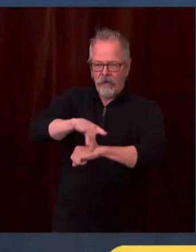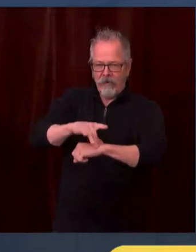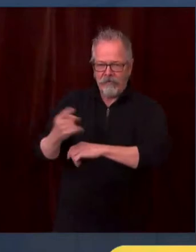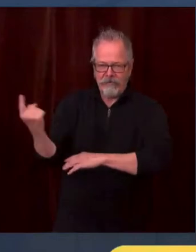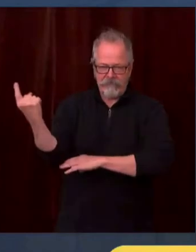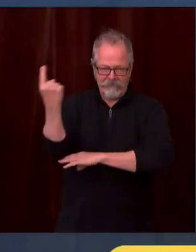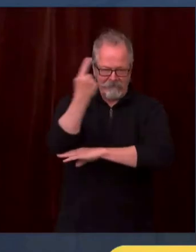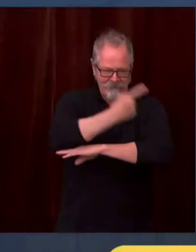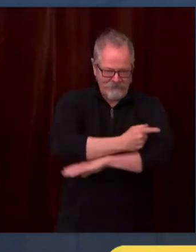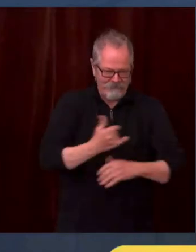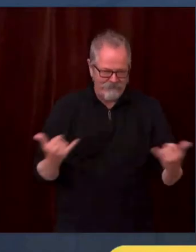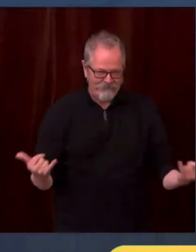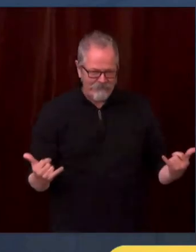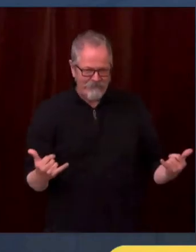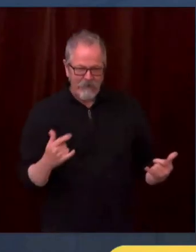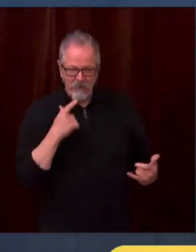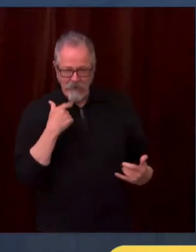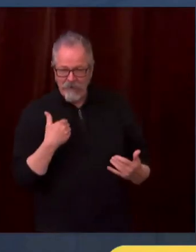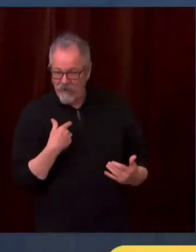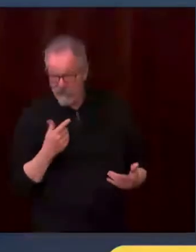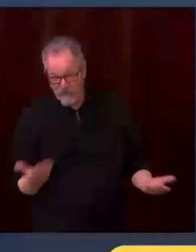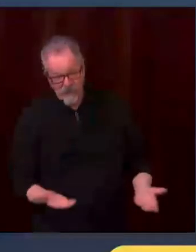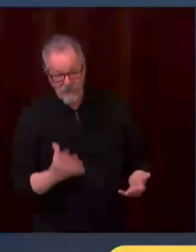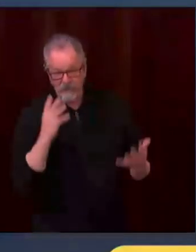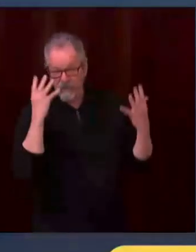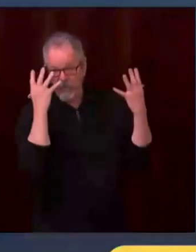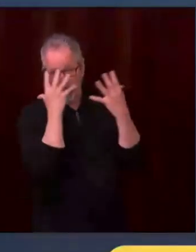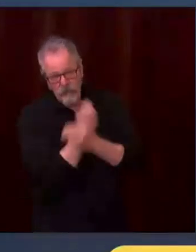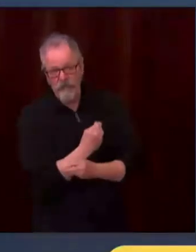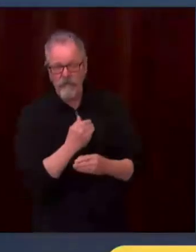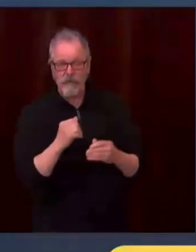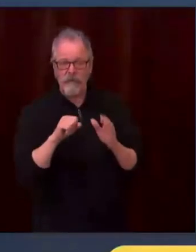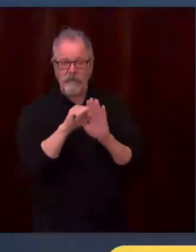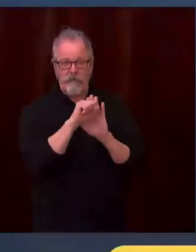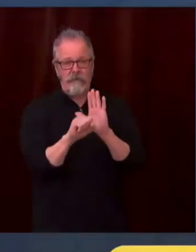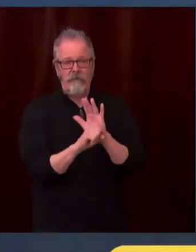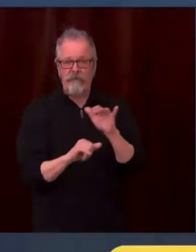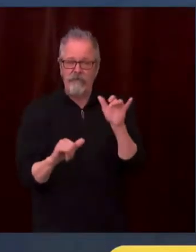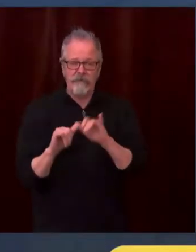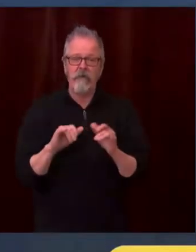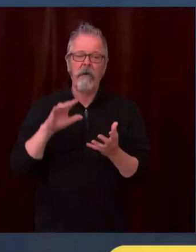And we're so happy or clouds have now returned as we expect them. We've had this unbearable heat wave of course.